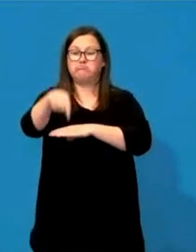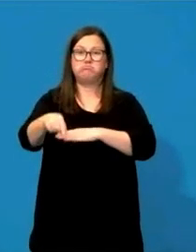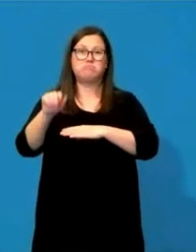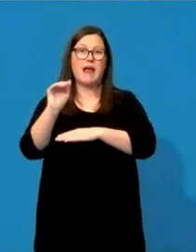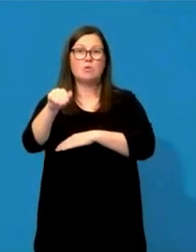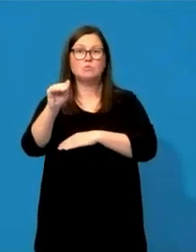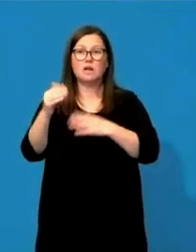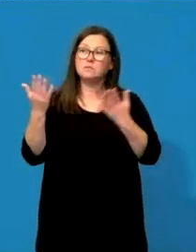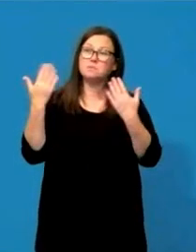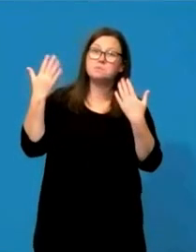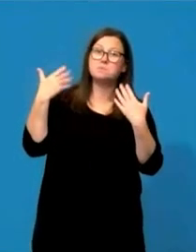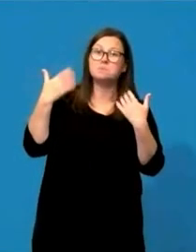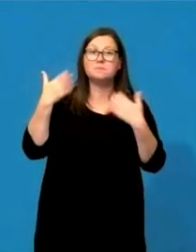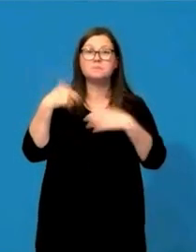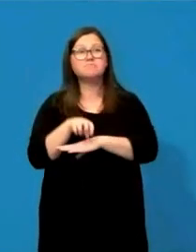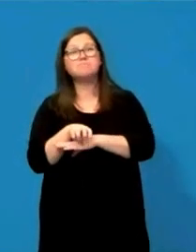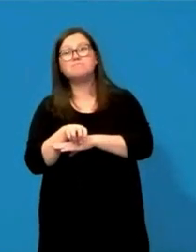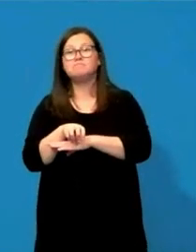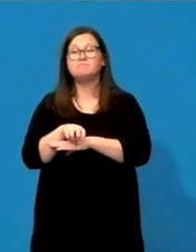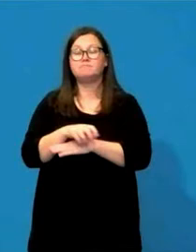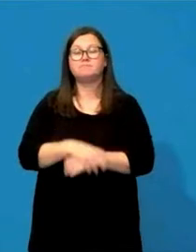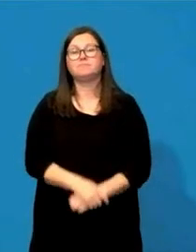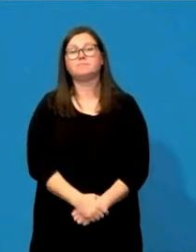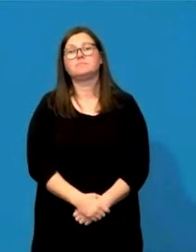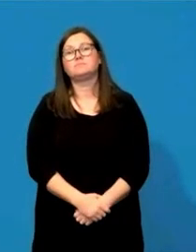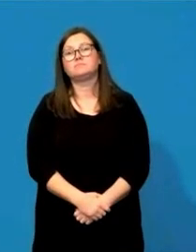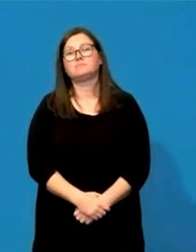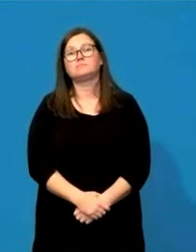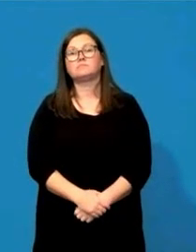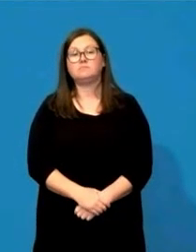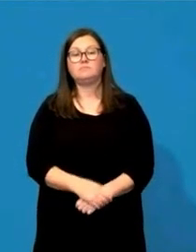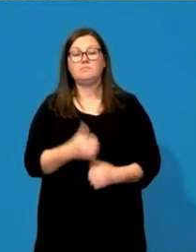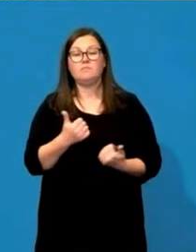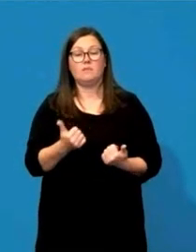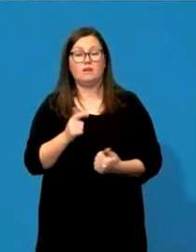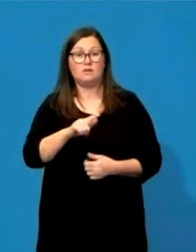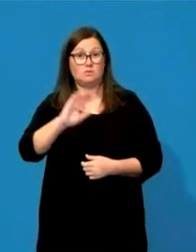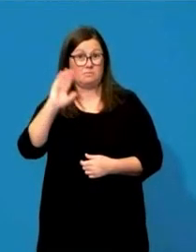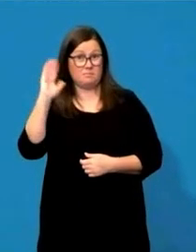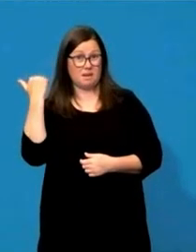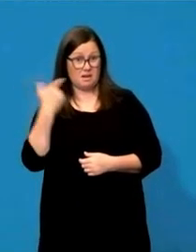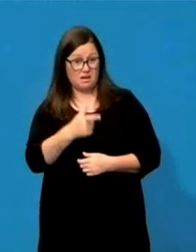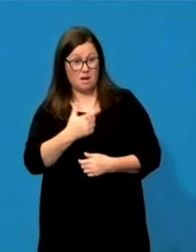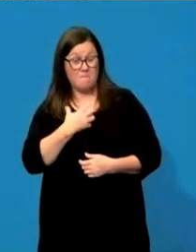So there was a lot more accessibility back then in terms of a